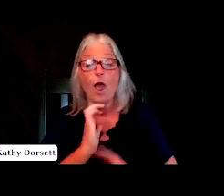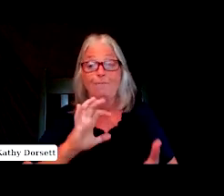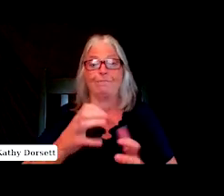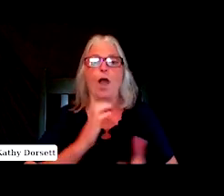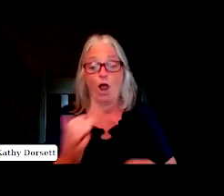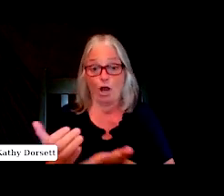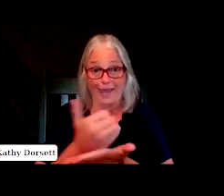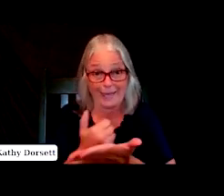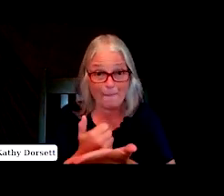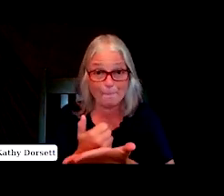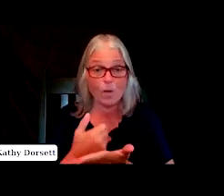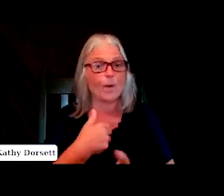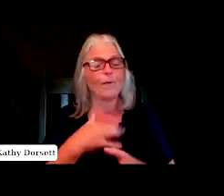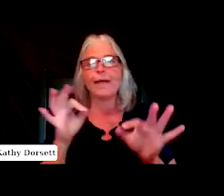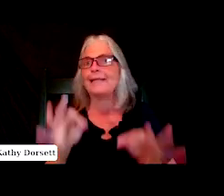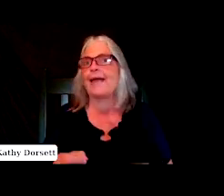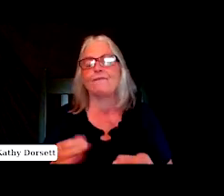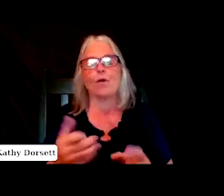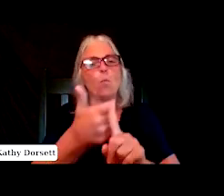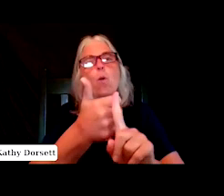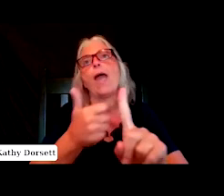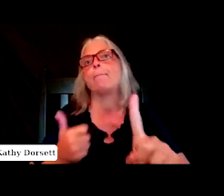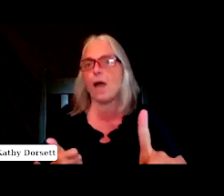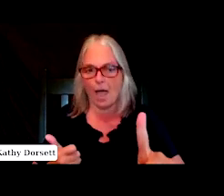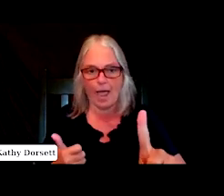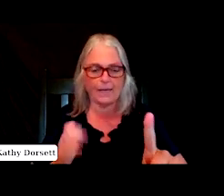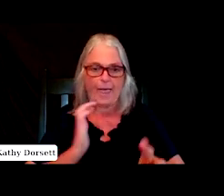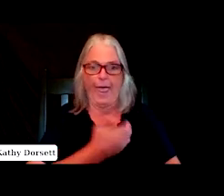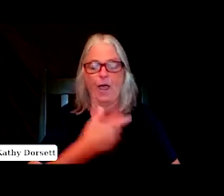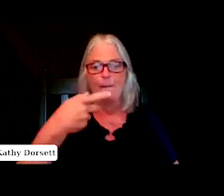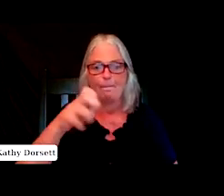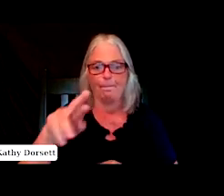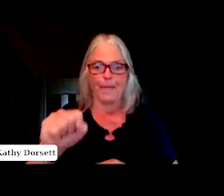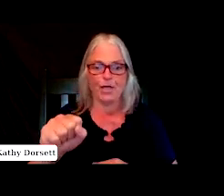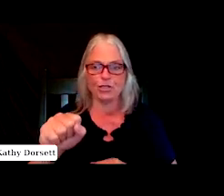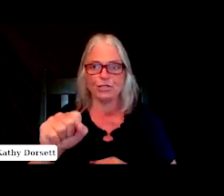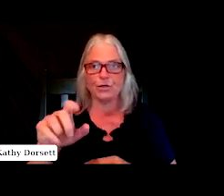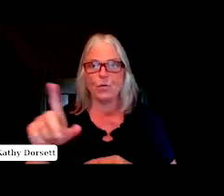We were definitely way behind our peers when it came to